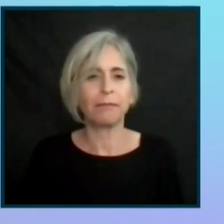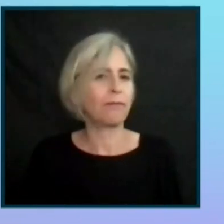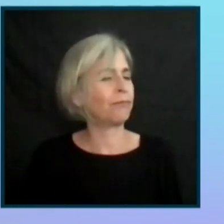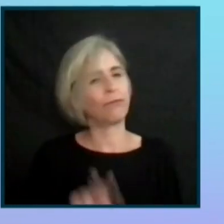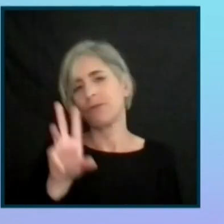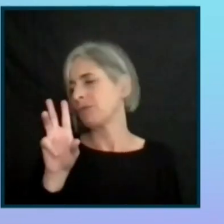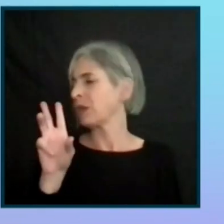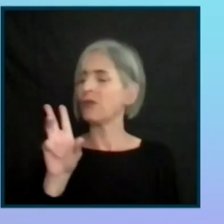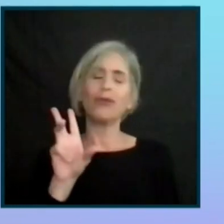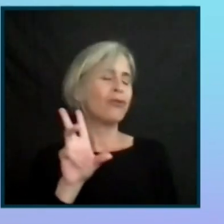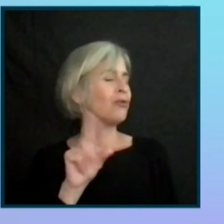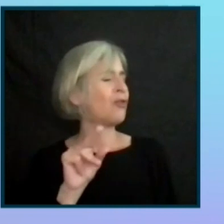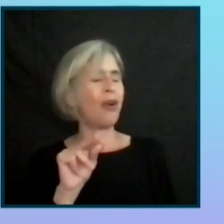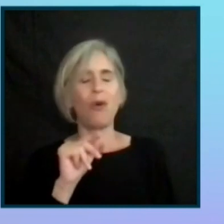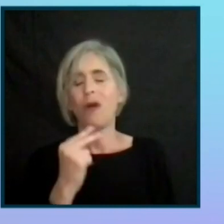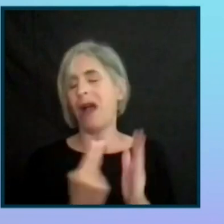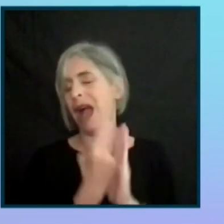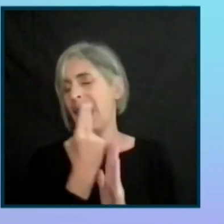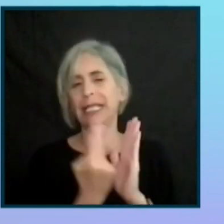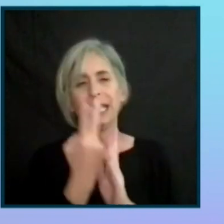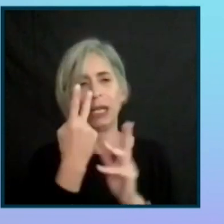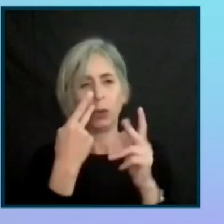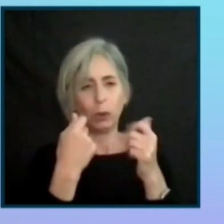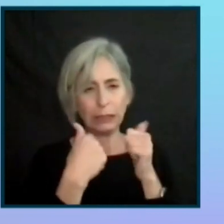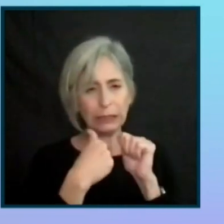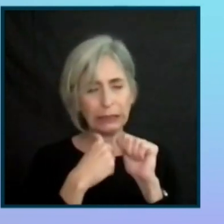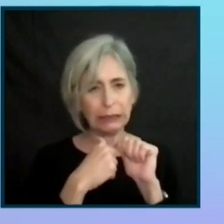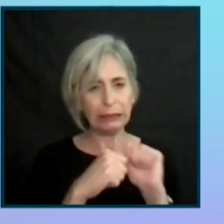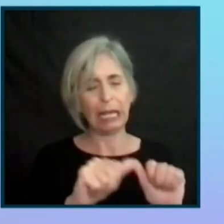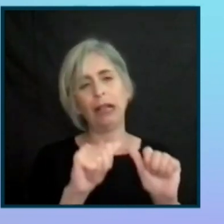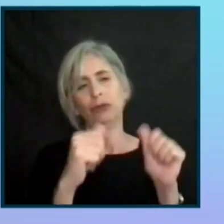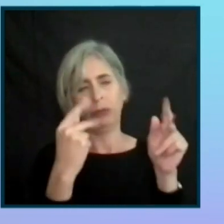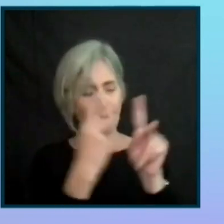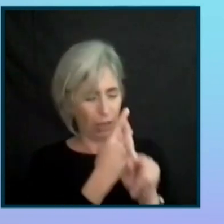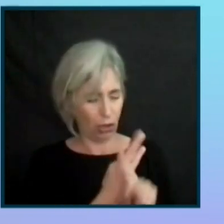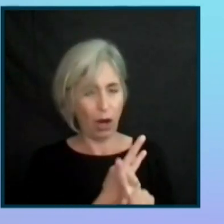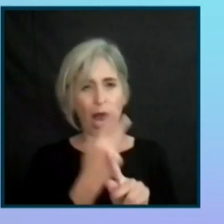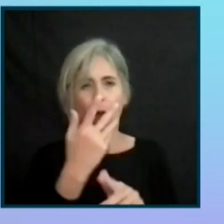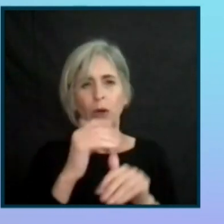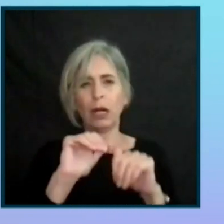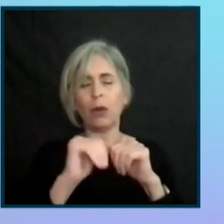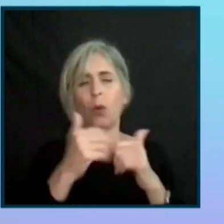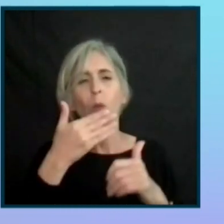And honestly, we're still like figuring out what is the best thing that we should be testing.